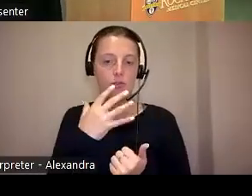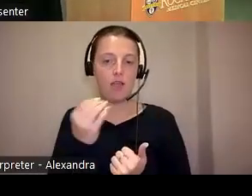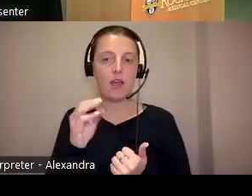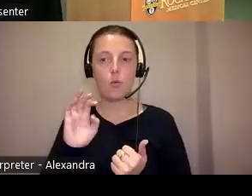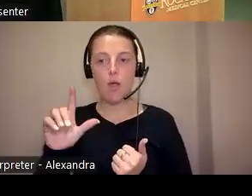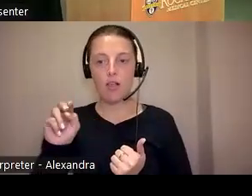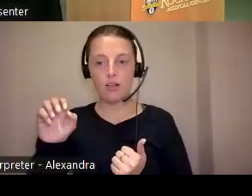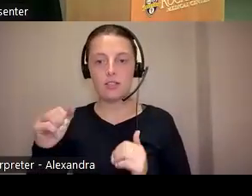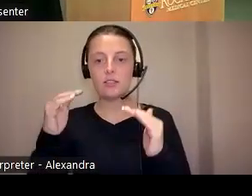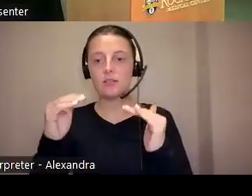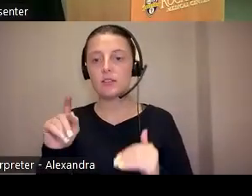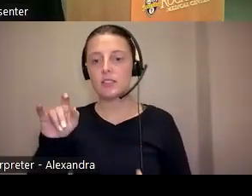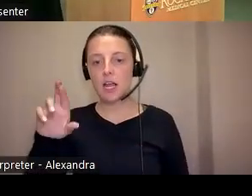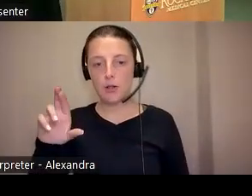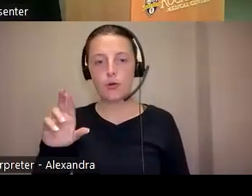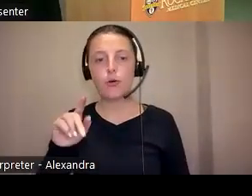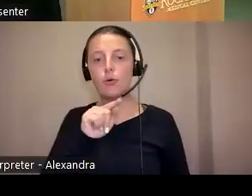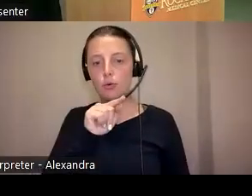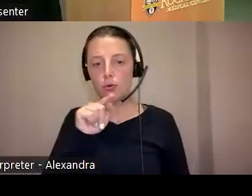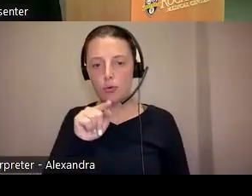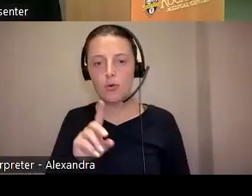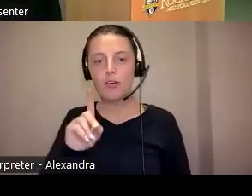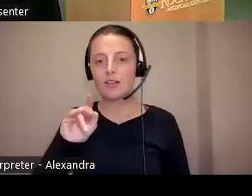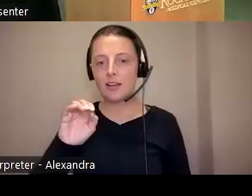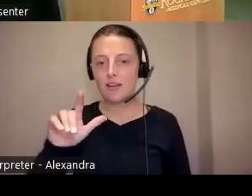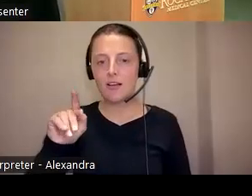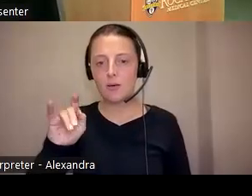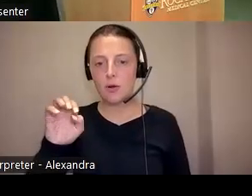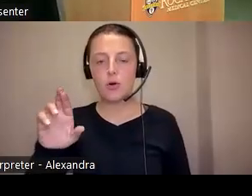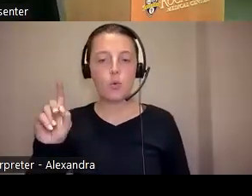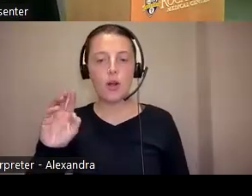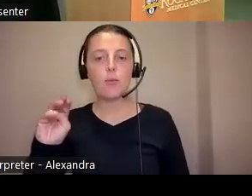then we have Casey Healey at Strong Recovery and Anik Headley who supervises CPEP peers,